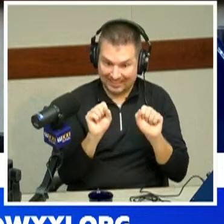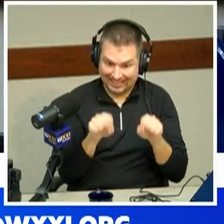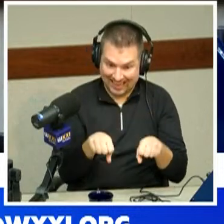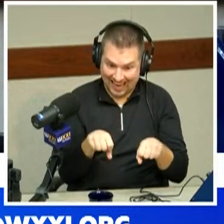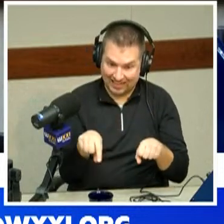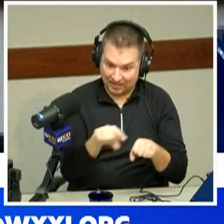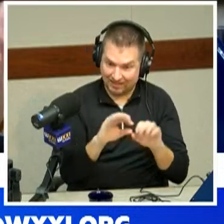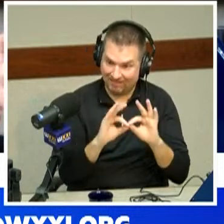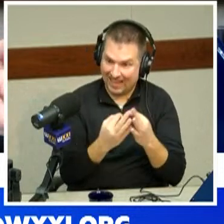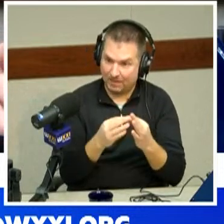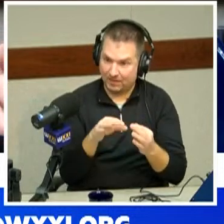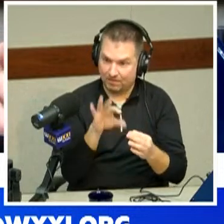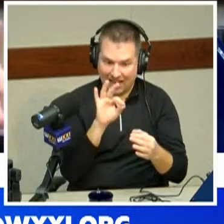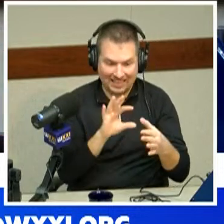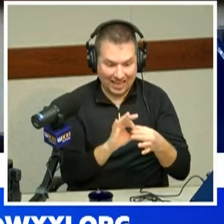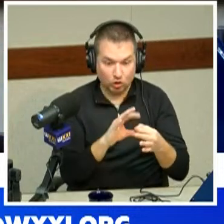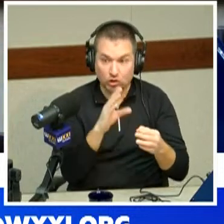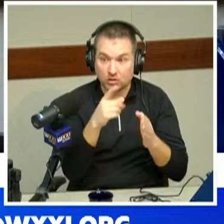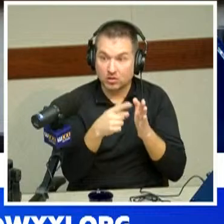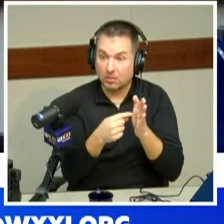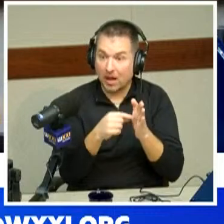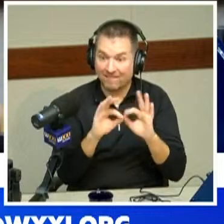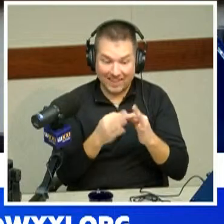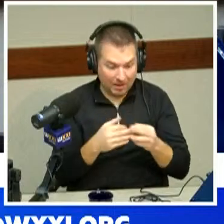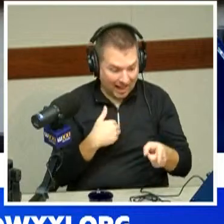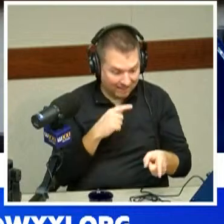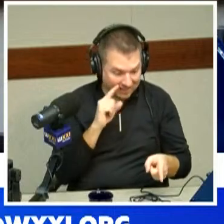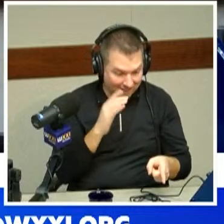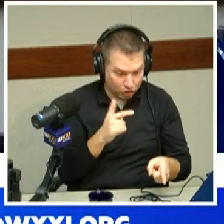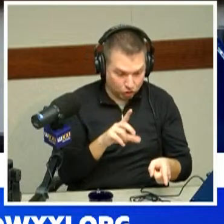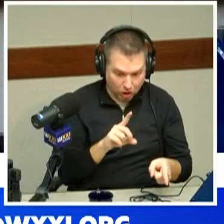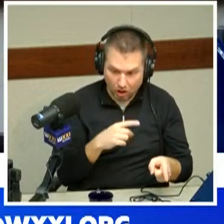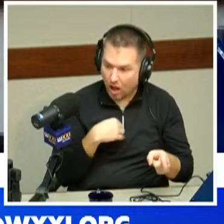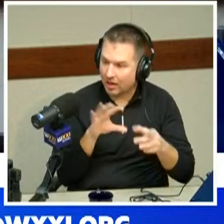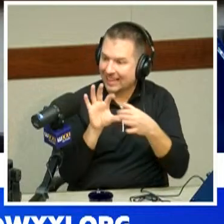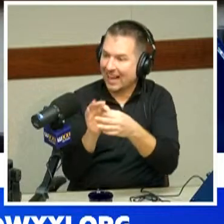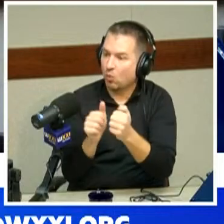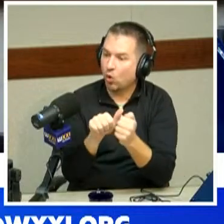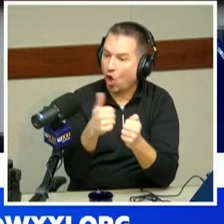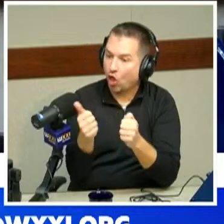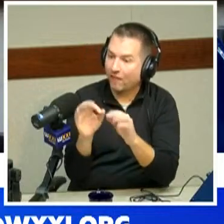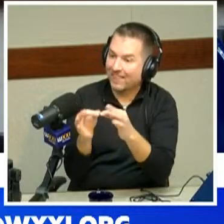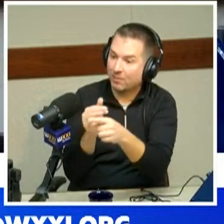deaf child oh I have a deaf child too so the technology has allowed families to make faster